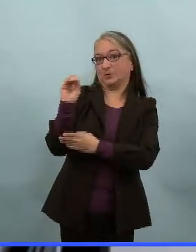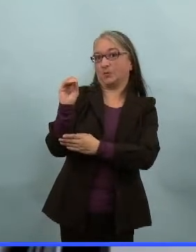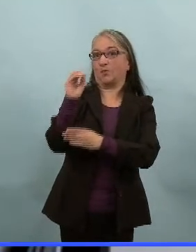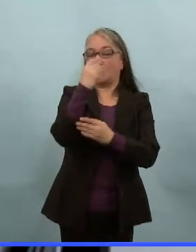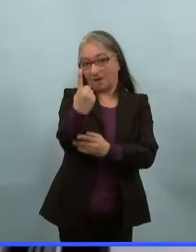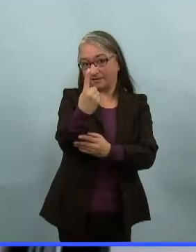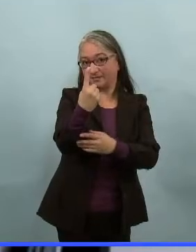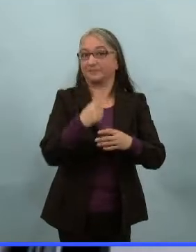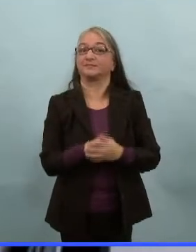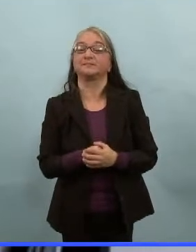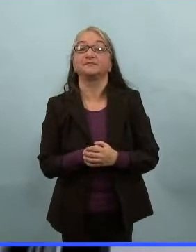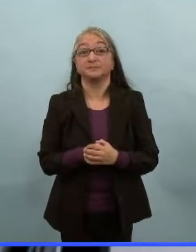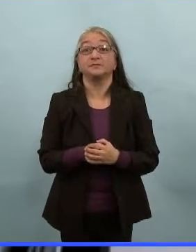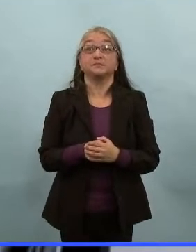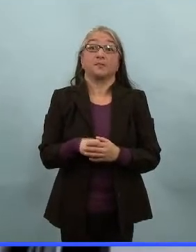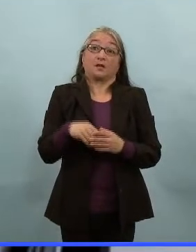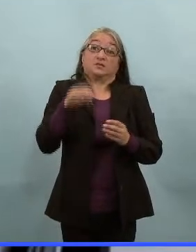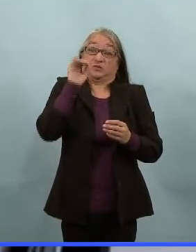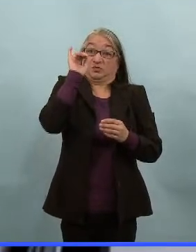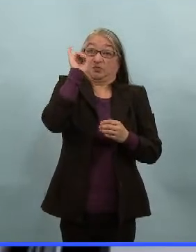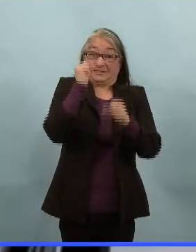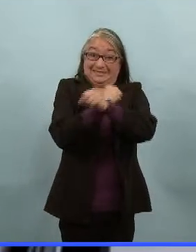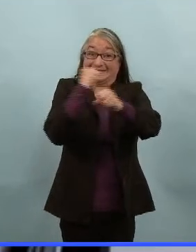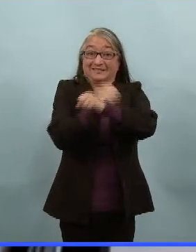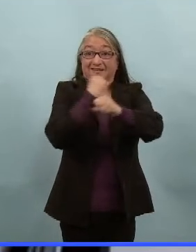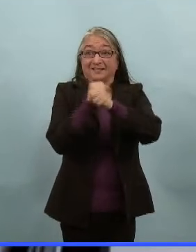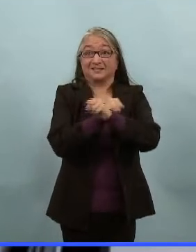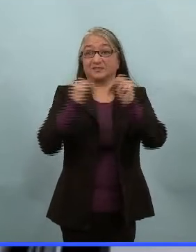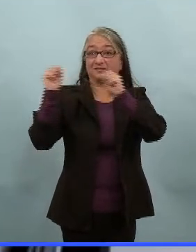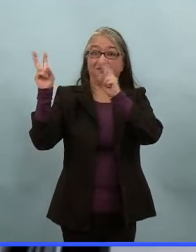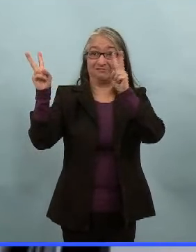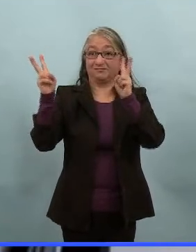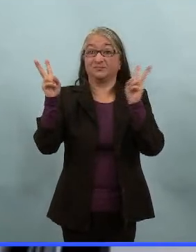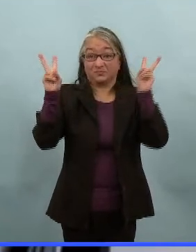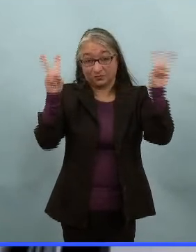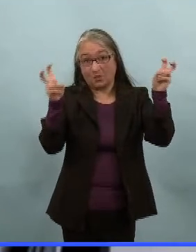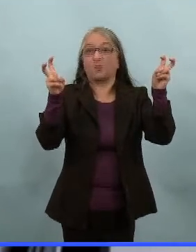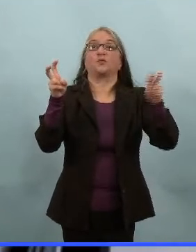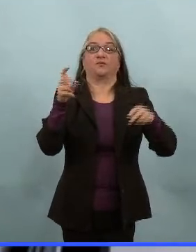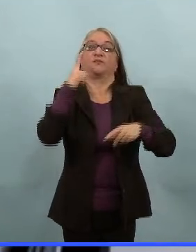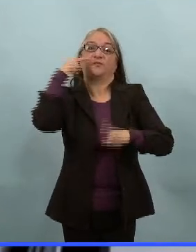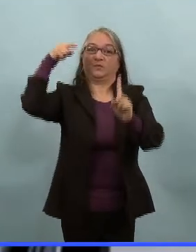the numbers that i can quote from manitoba but we have seen studies from many other